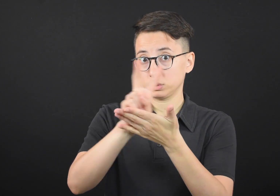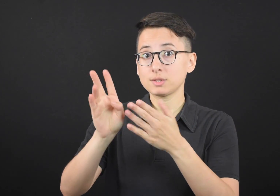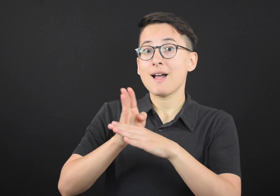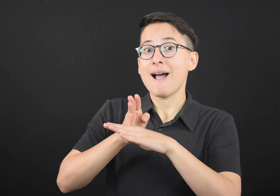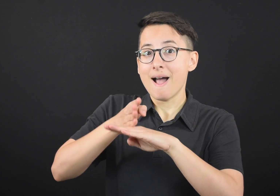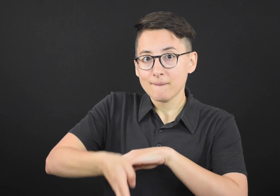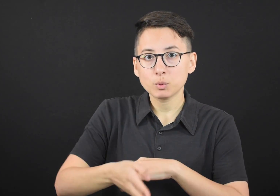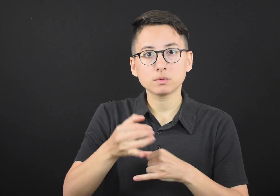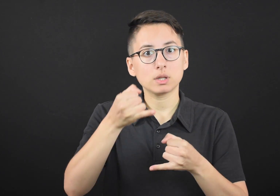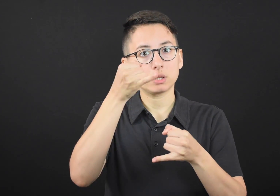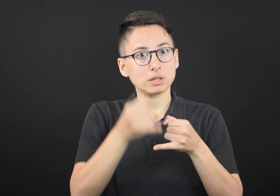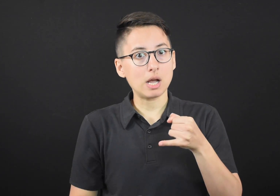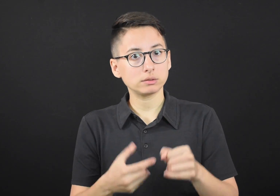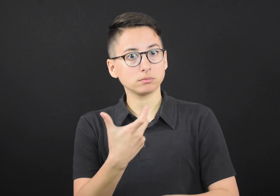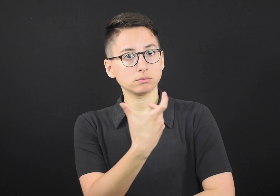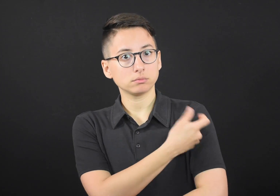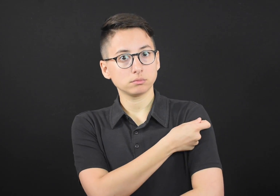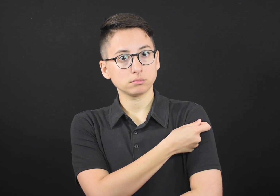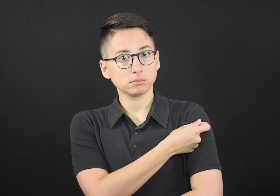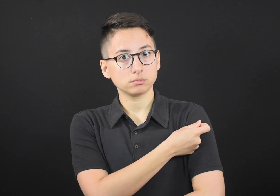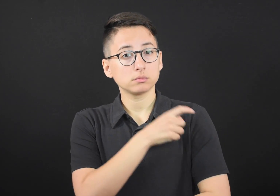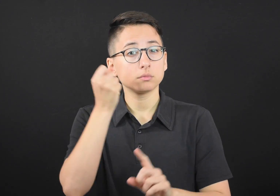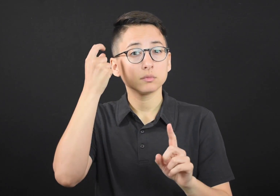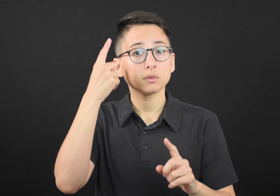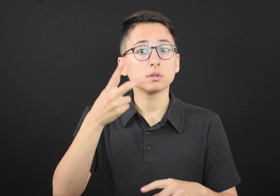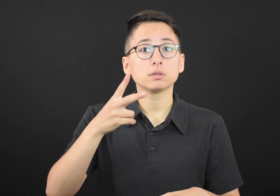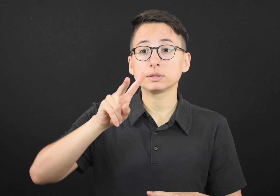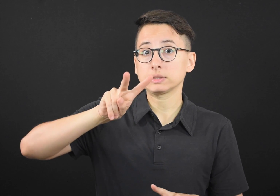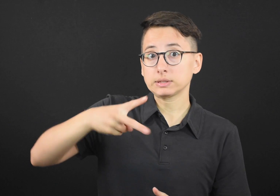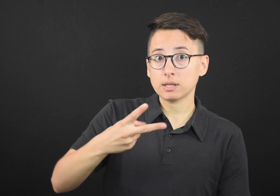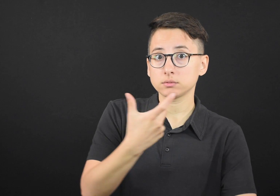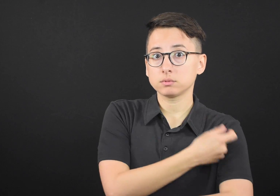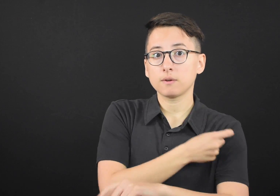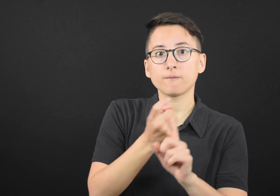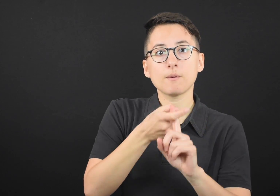have passed since the final vaccine dose (Dose #2 for Pfizer or